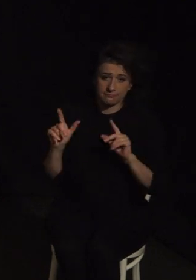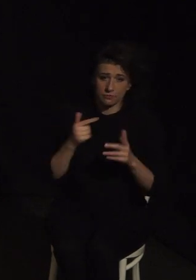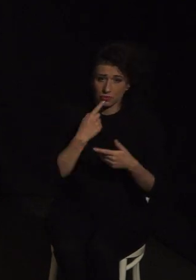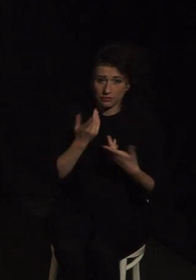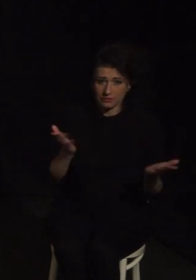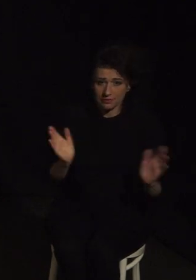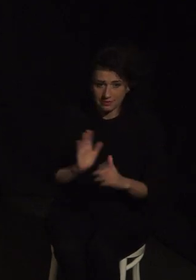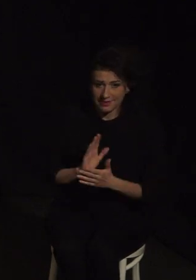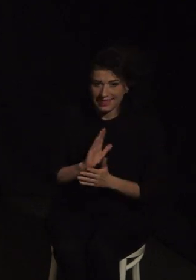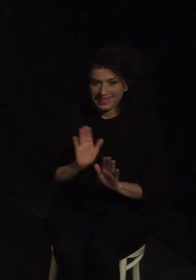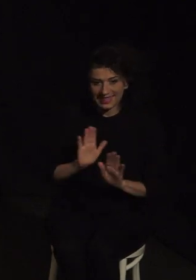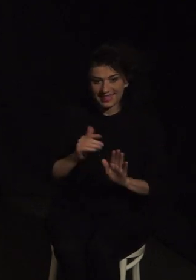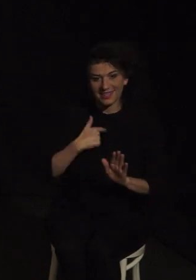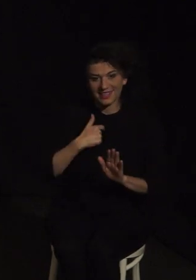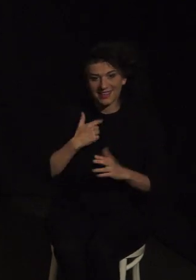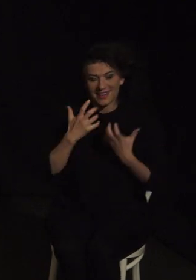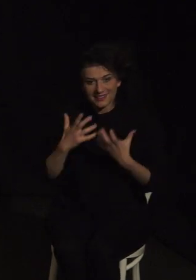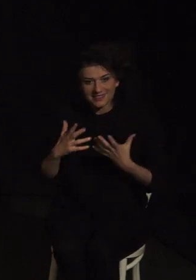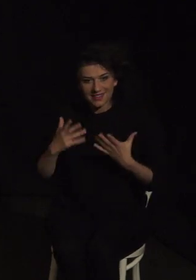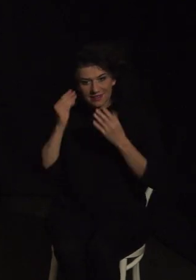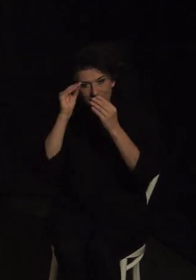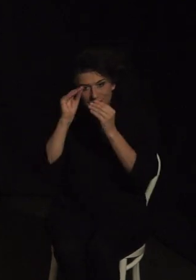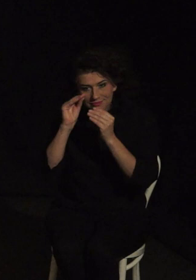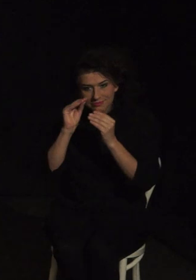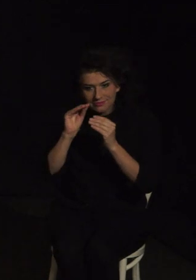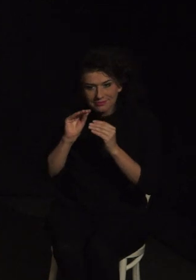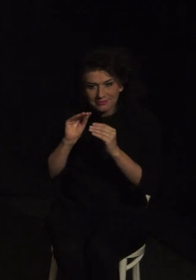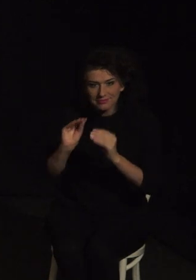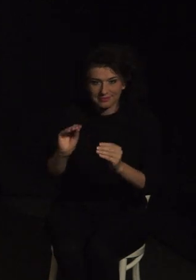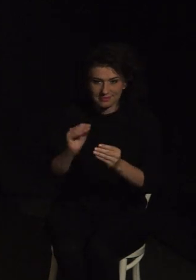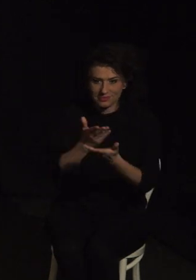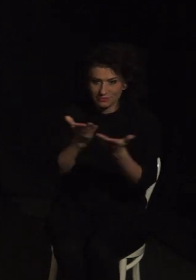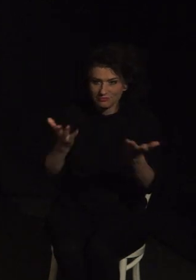I just want you to feel it as I do